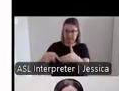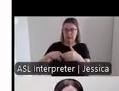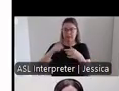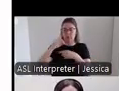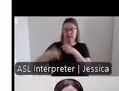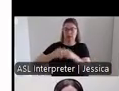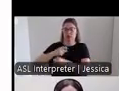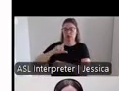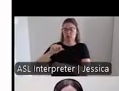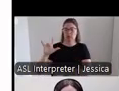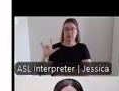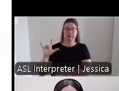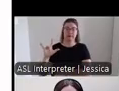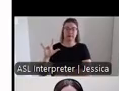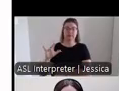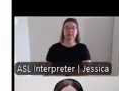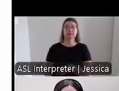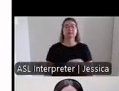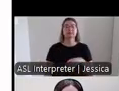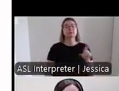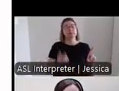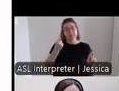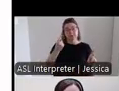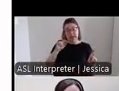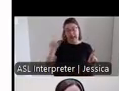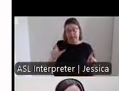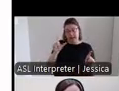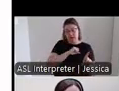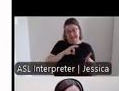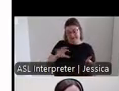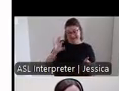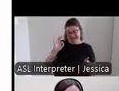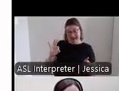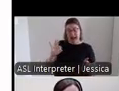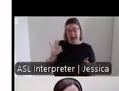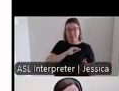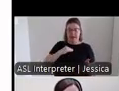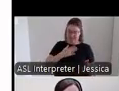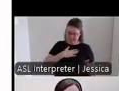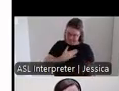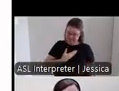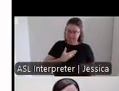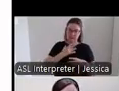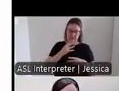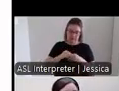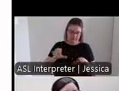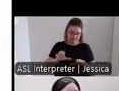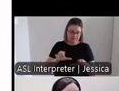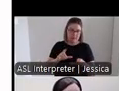Nine members of library staff volunteered to facilitate this work of enhancing indigenization,